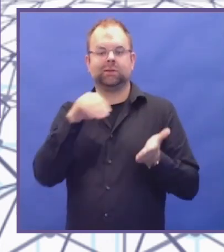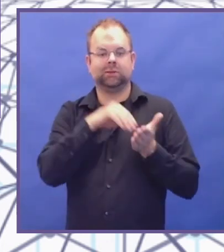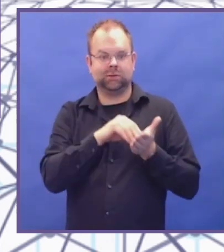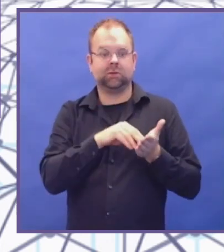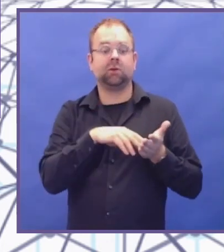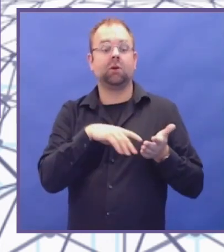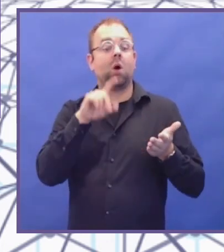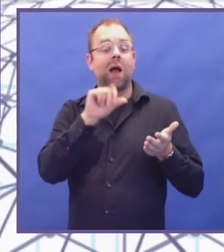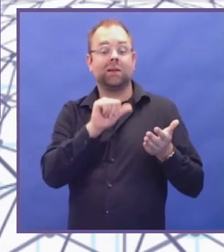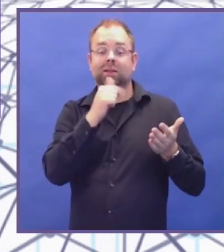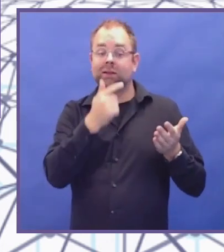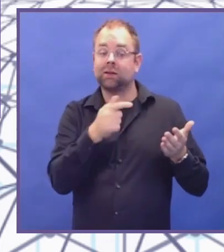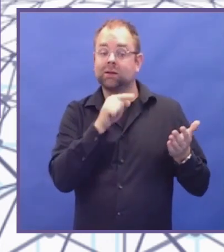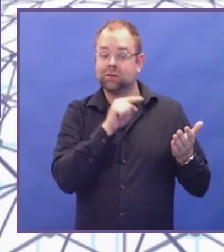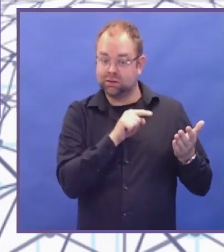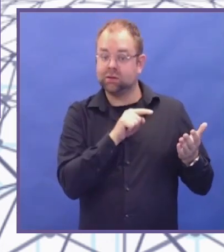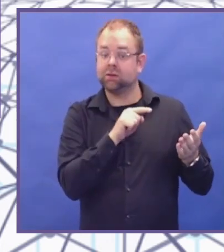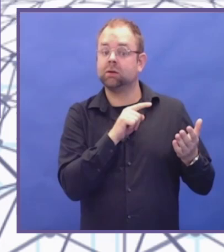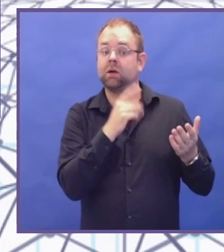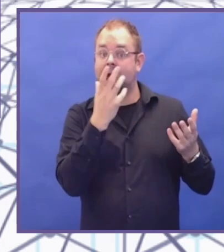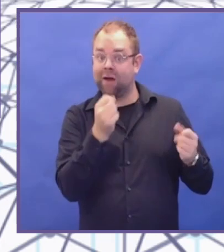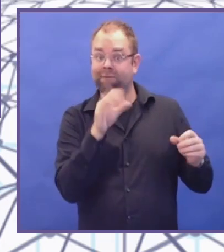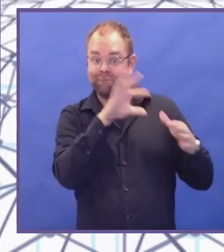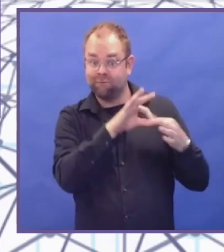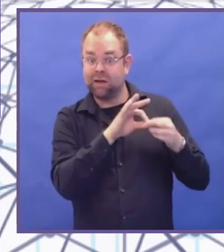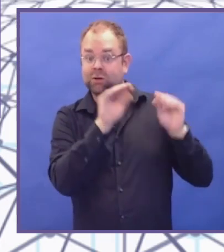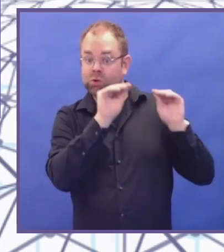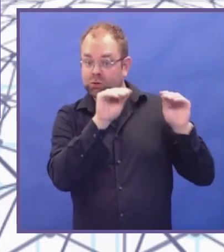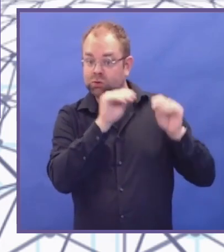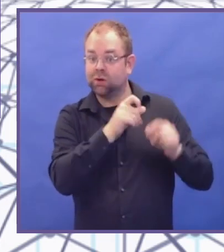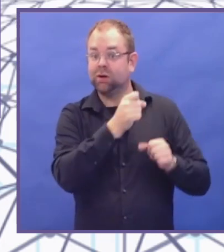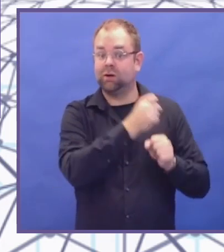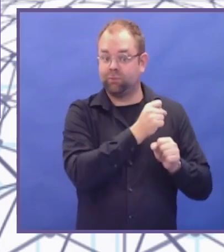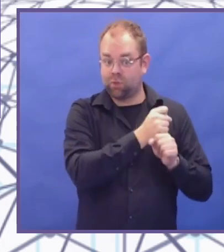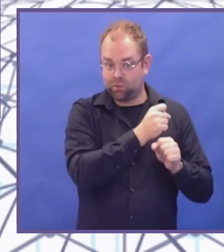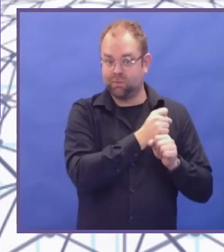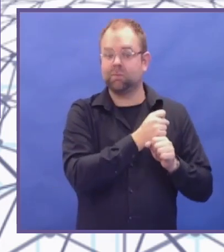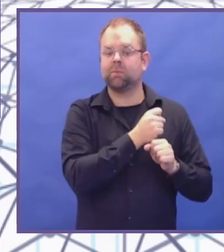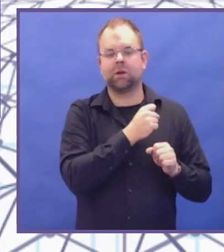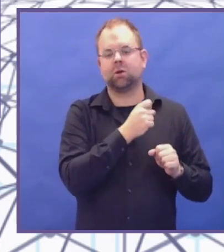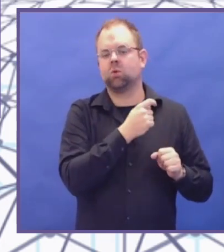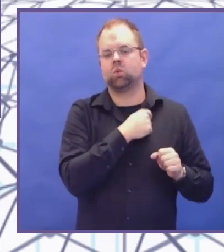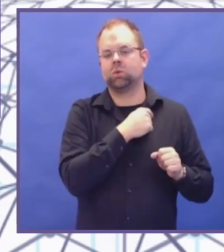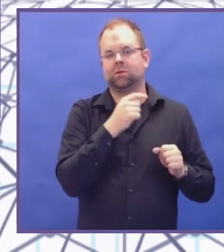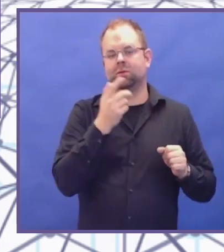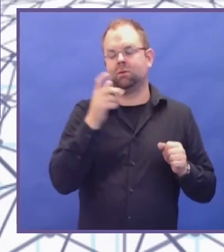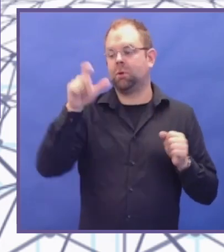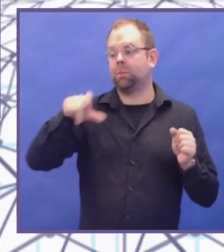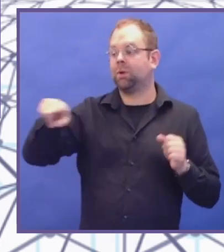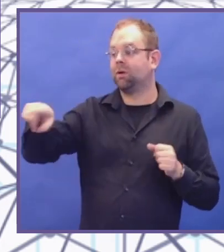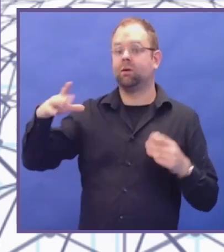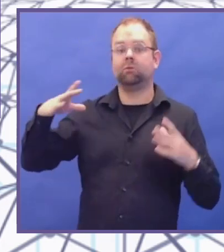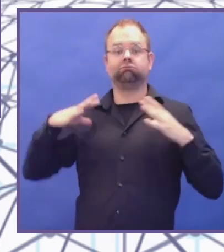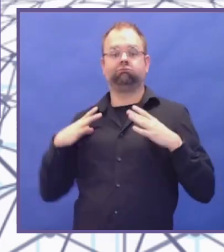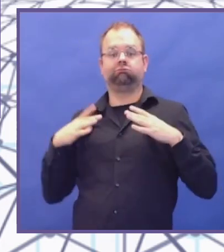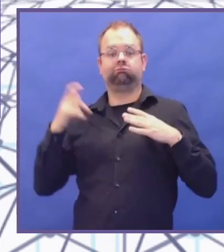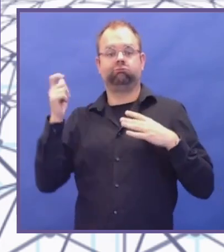Government strategies and policies are absolutely informed by these data, and innovations are scaled based on these estimates. And if we pile on more and more